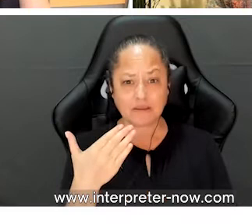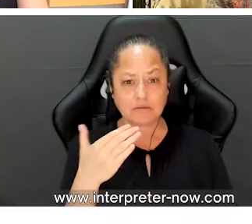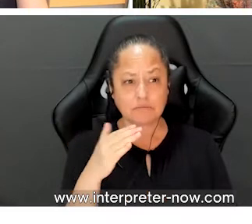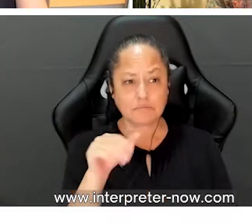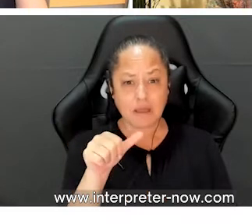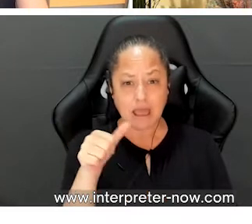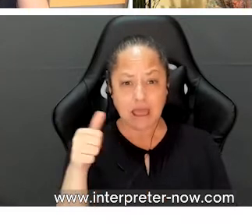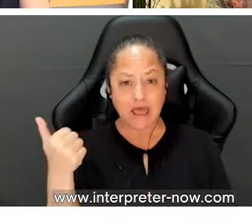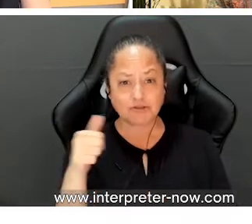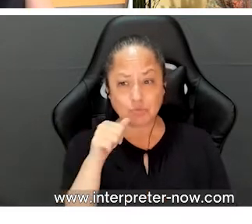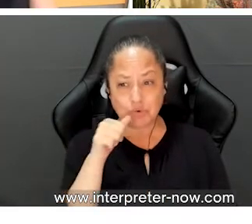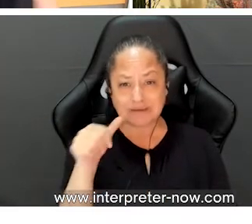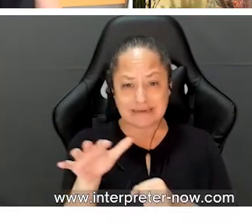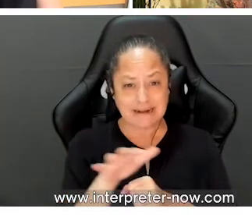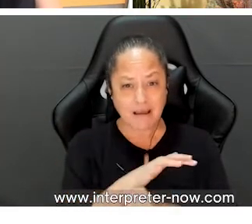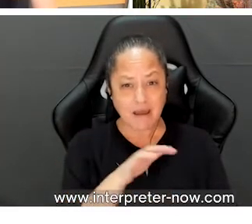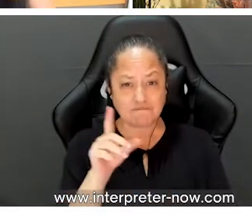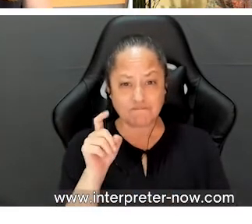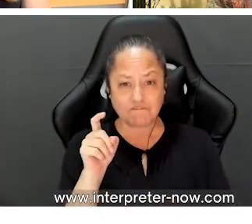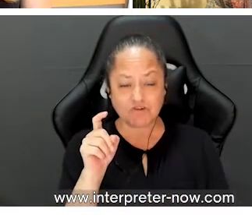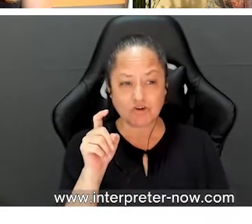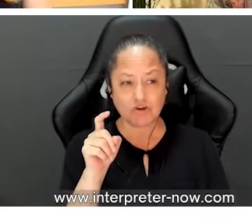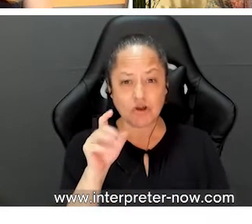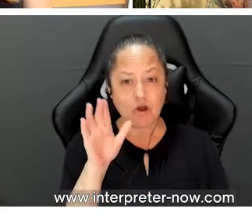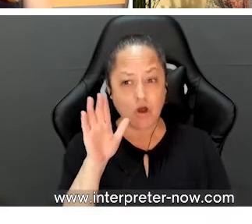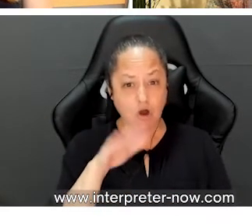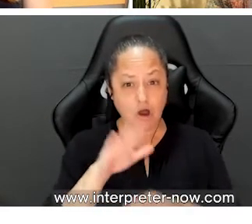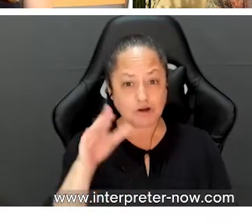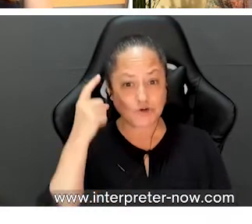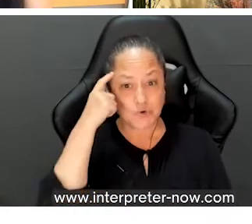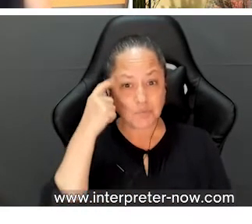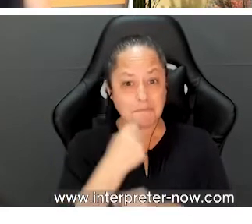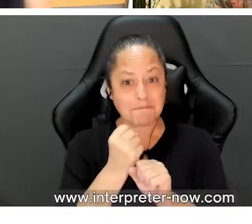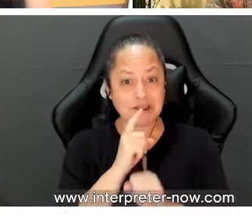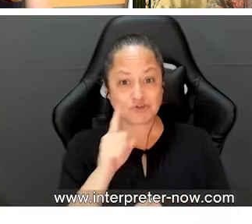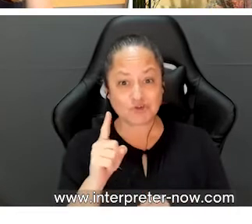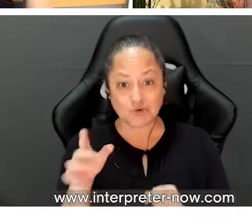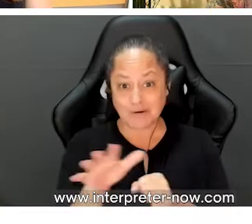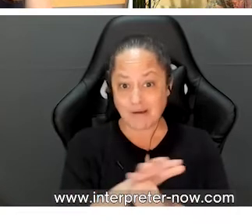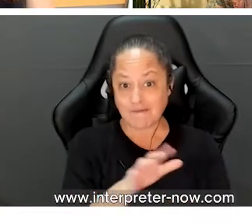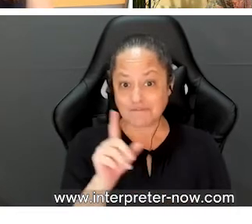Is there anything else that we didn't cover that was on your mind that we want to make sure that we cover?